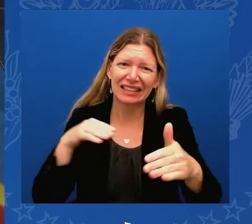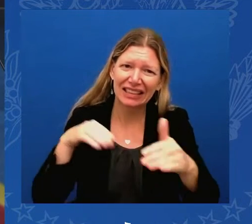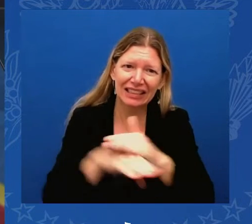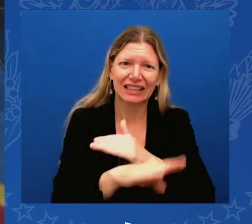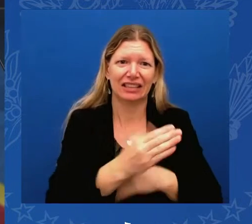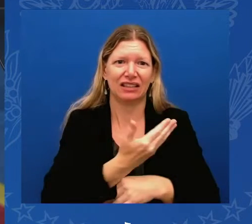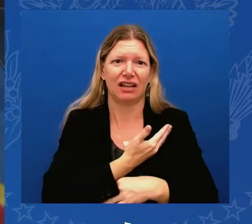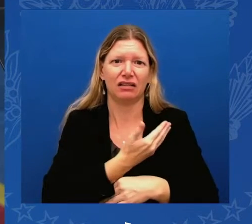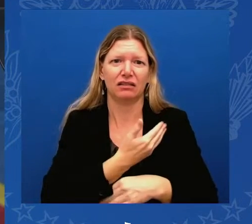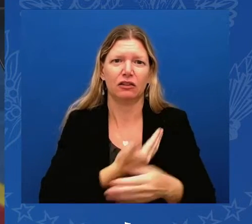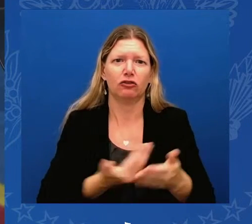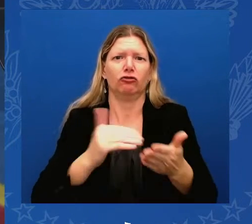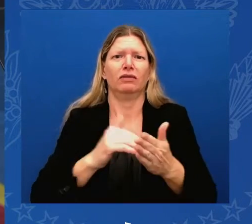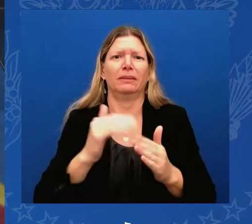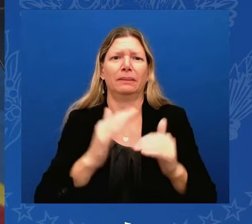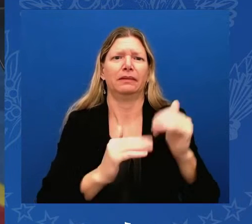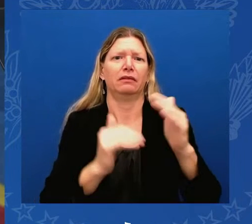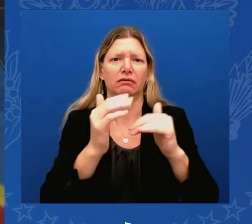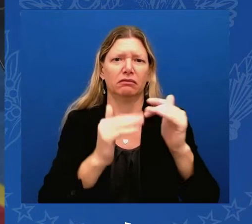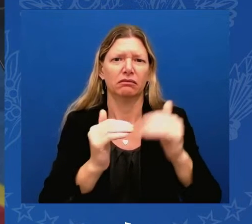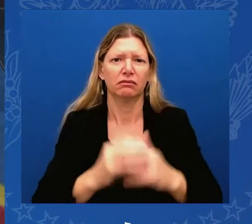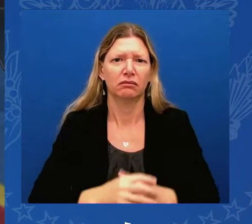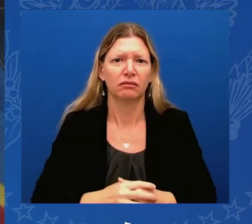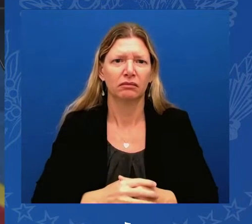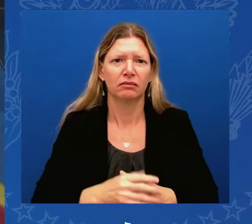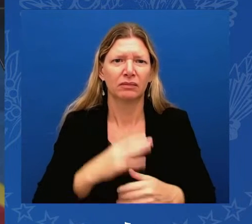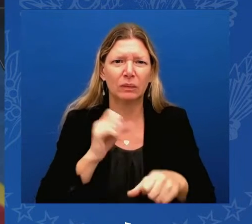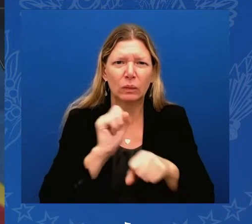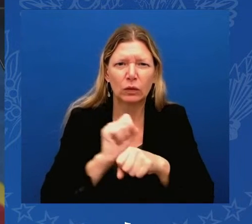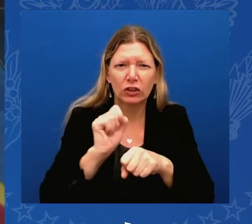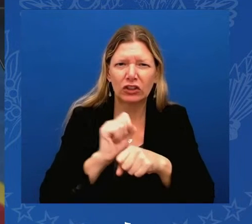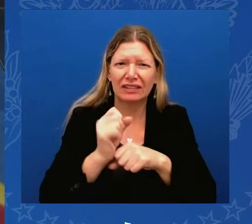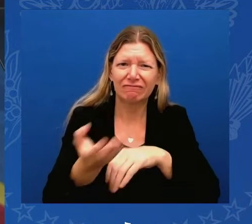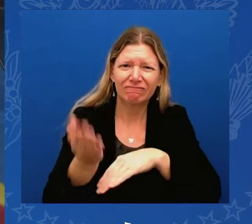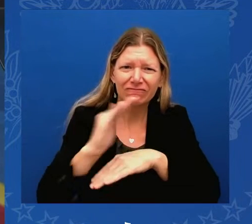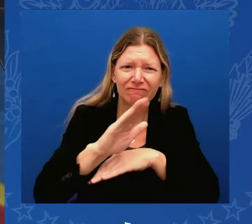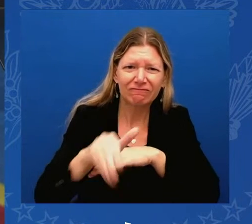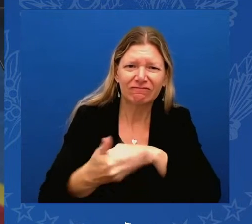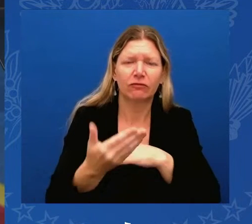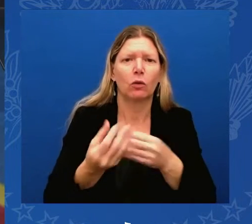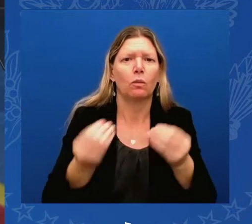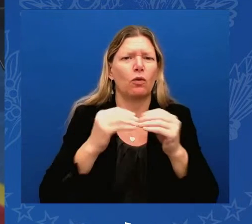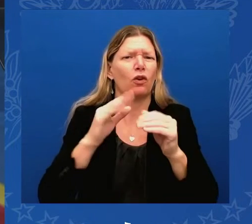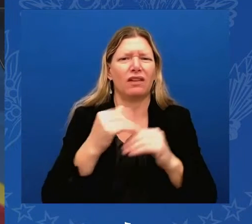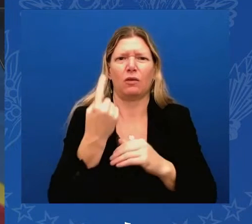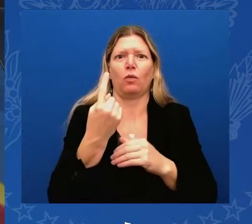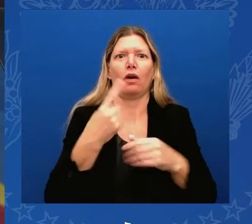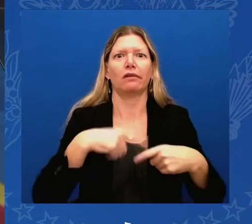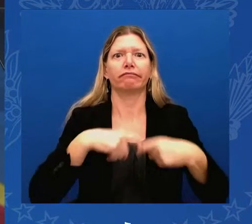I'm working to build a lasting, durable peace. Because the question is, as you see what's going on in Israel today: